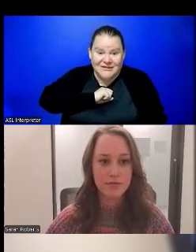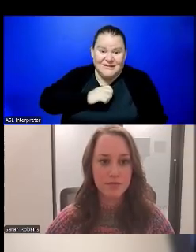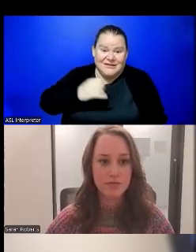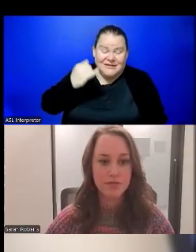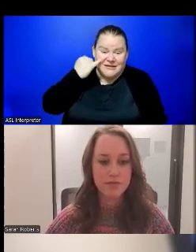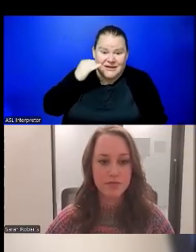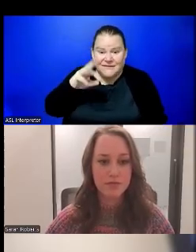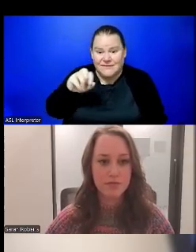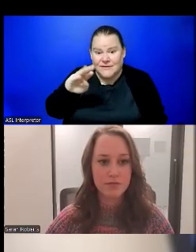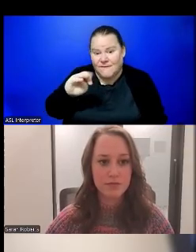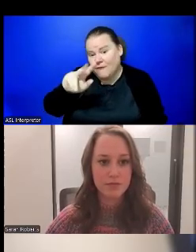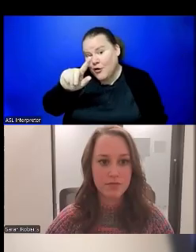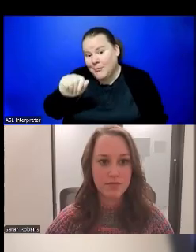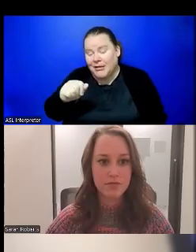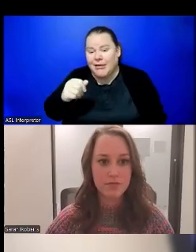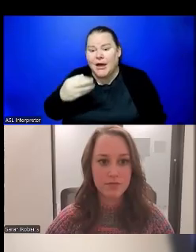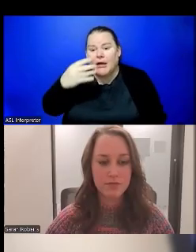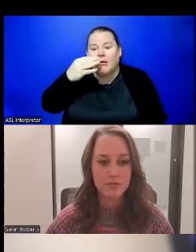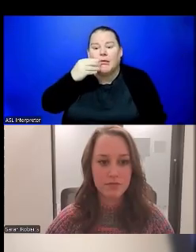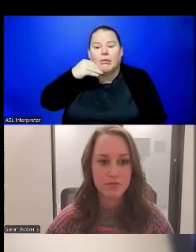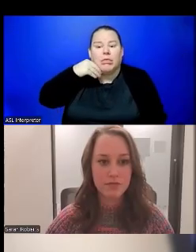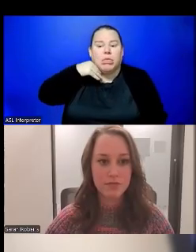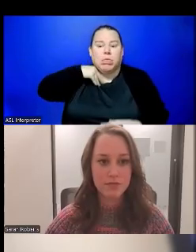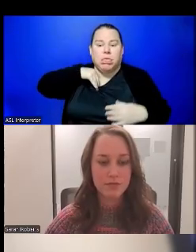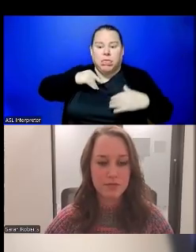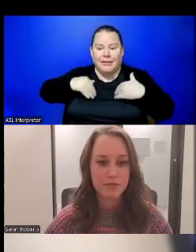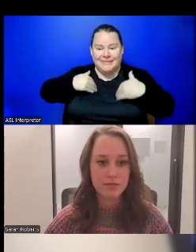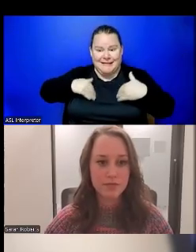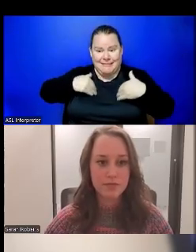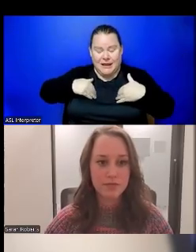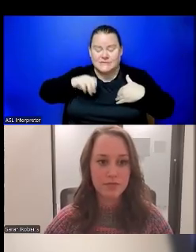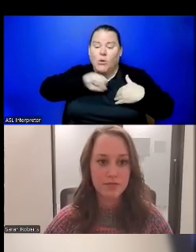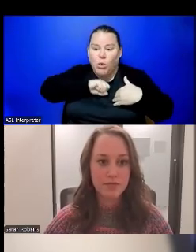going down into the into the lungs. So all of that muscle